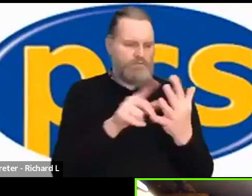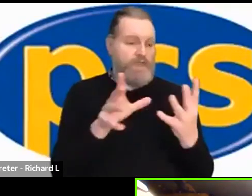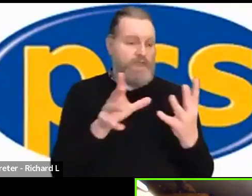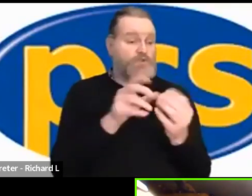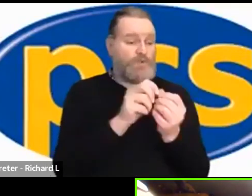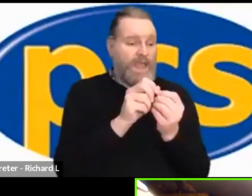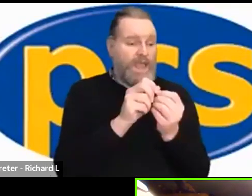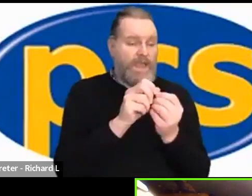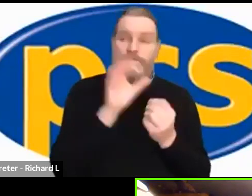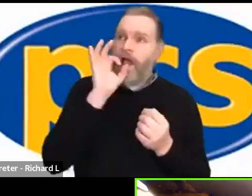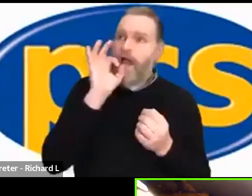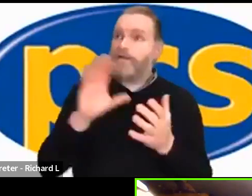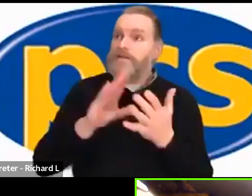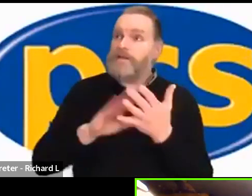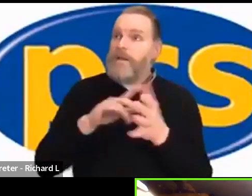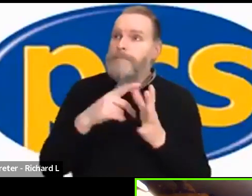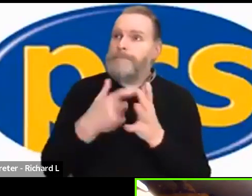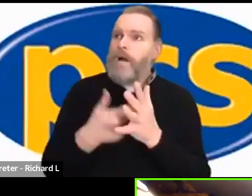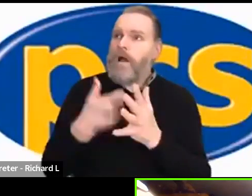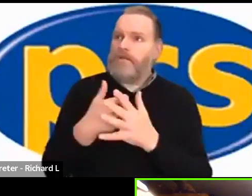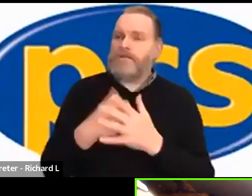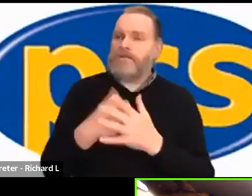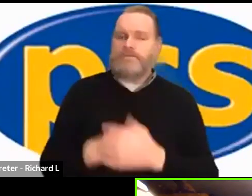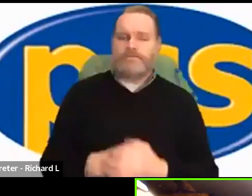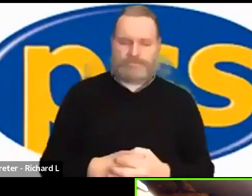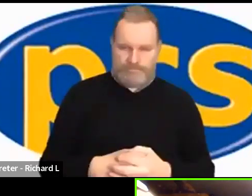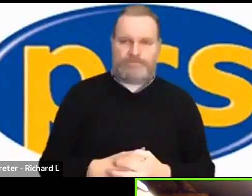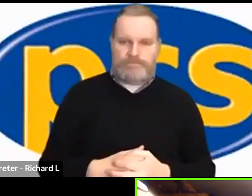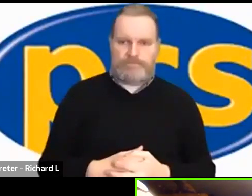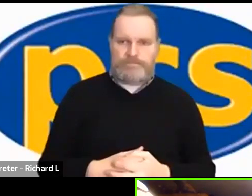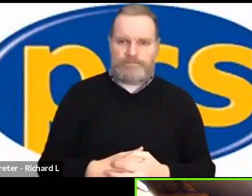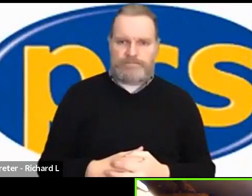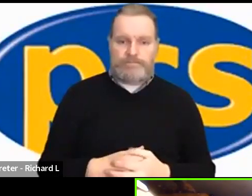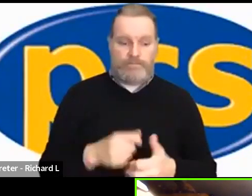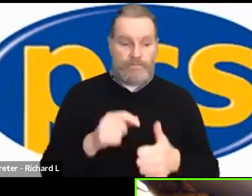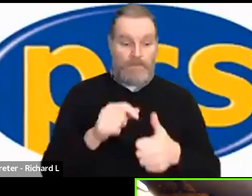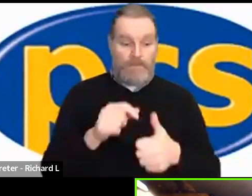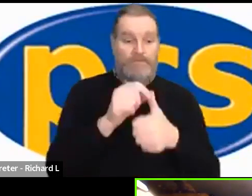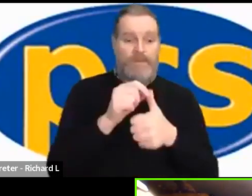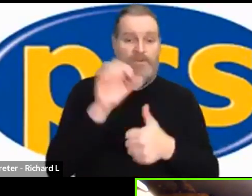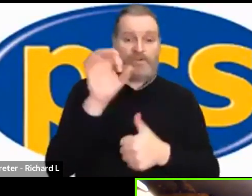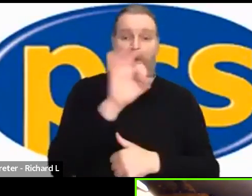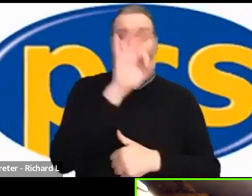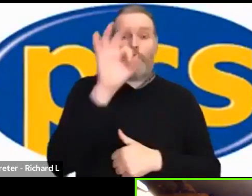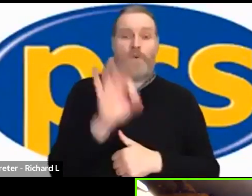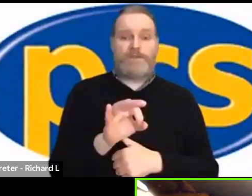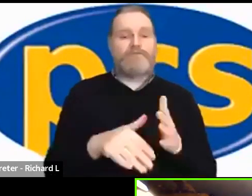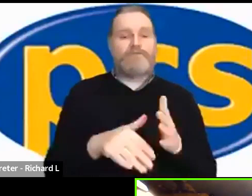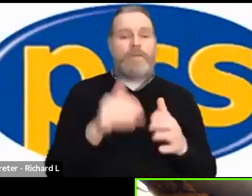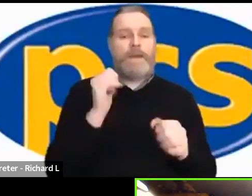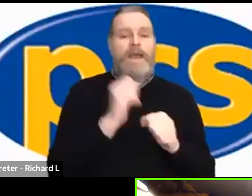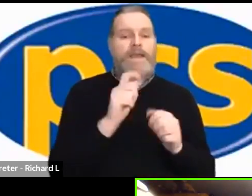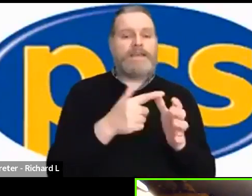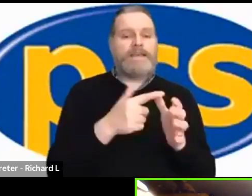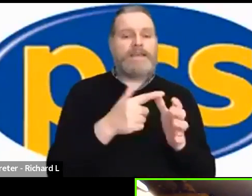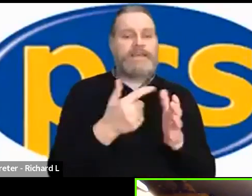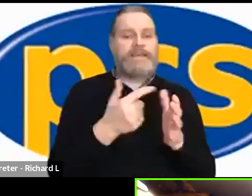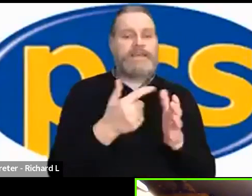seem to fall naturally together, together, then I'll ask Mark together, then I'll ask Mark to respond on a few at a time. So? The first question So the first question mark is from